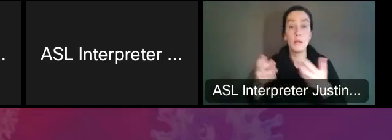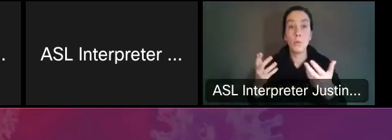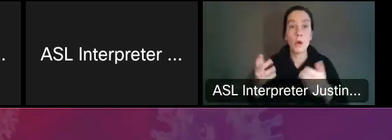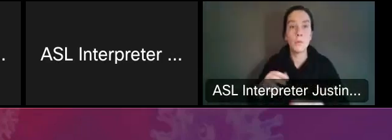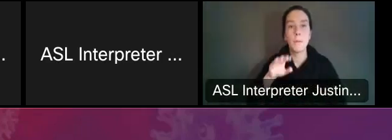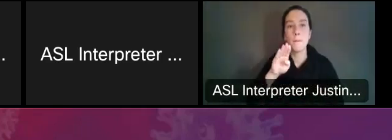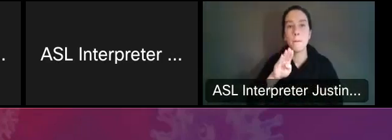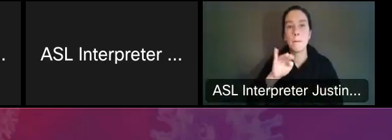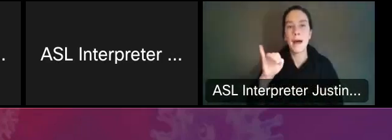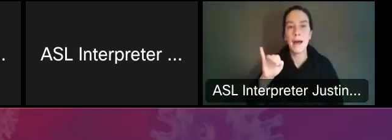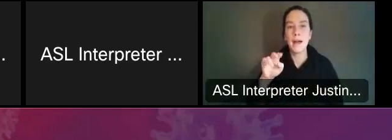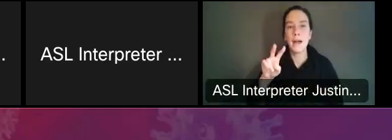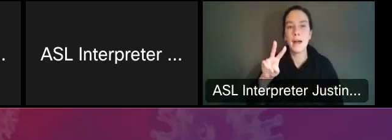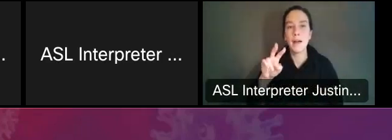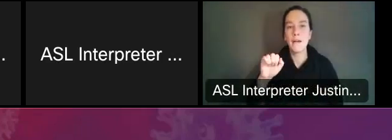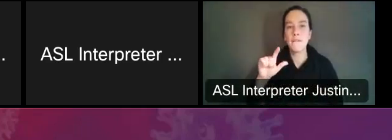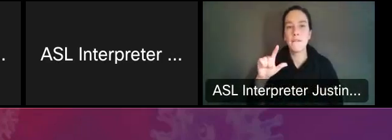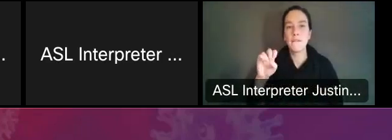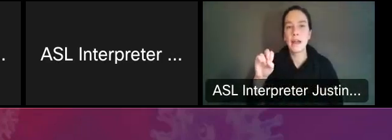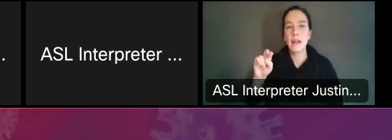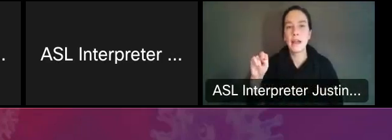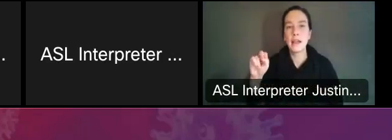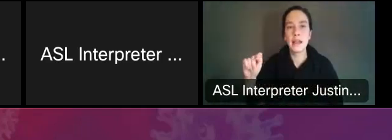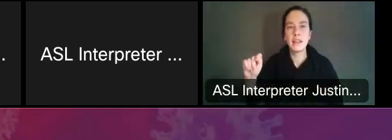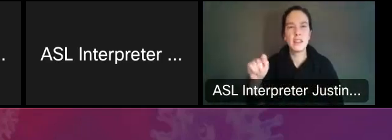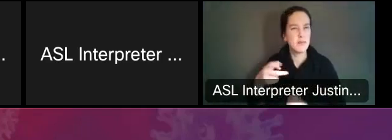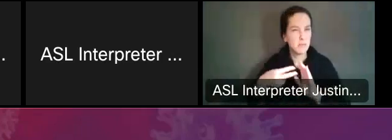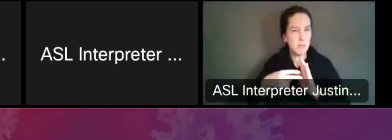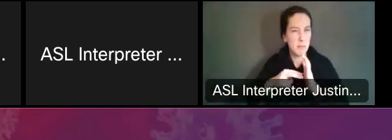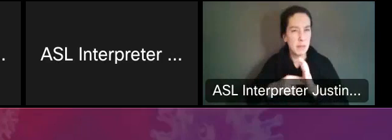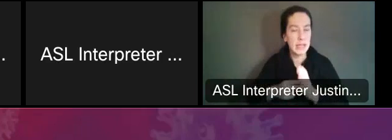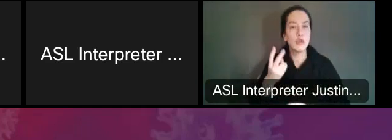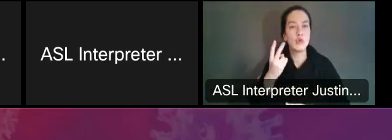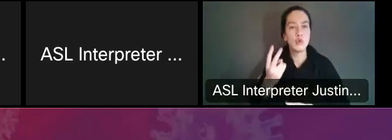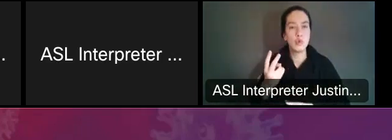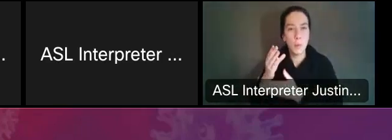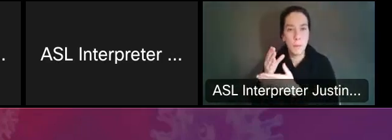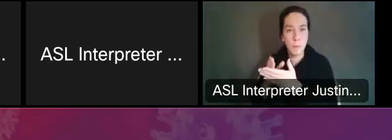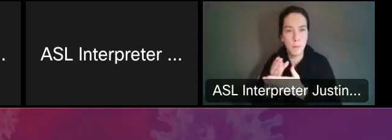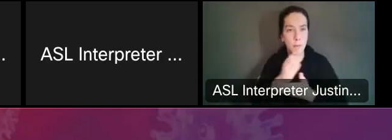That means there are 2 parts of the vaccine that will help the body fight. The covert 19 virus.